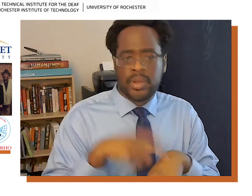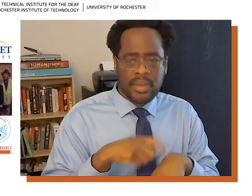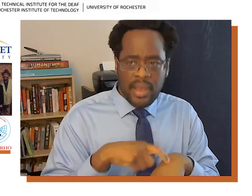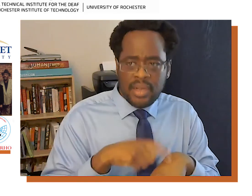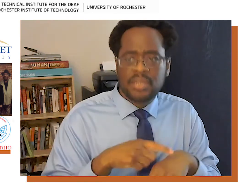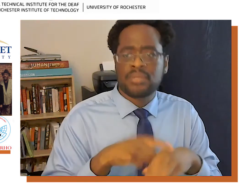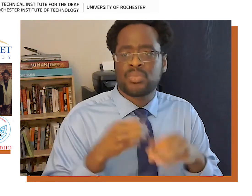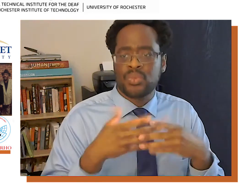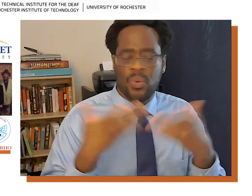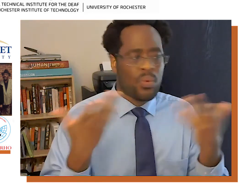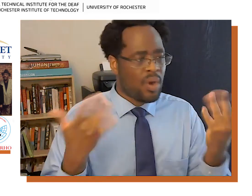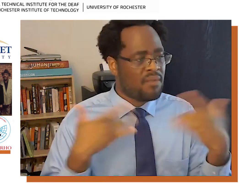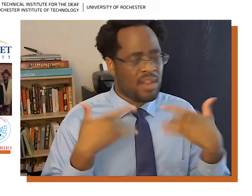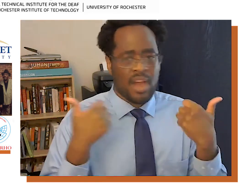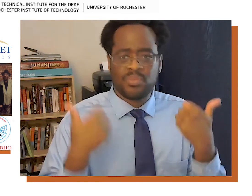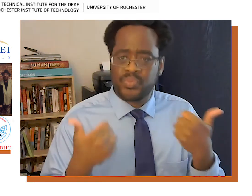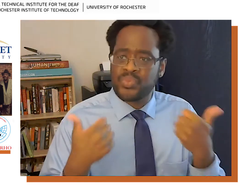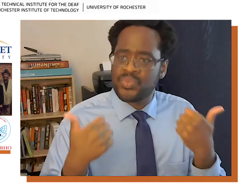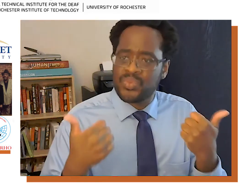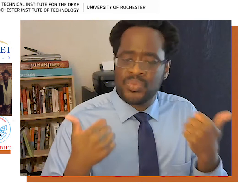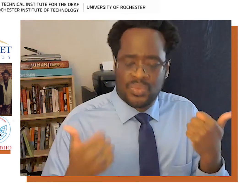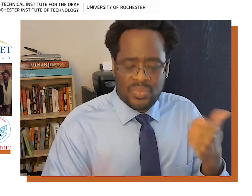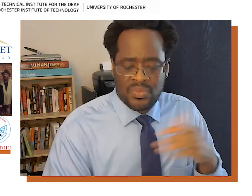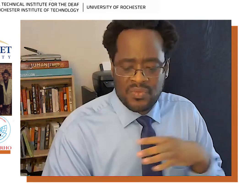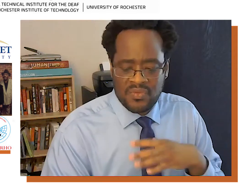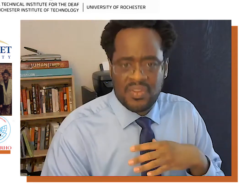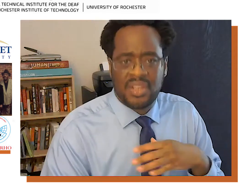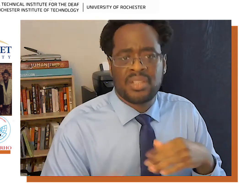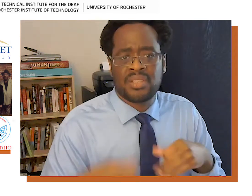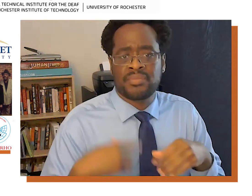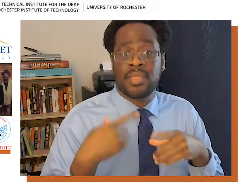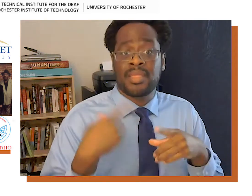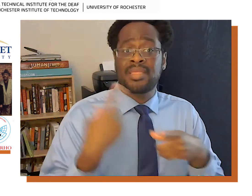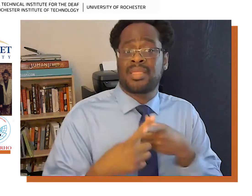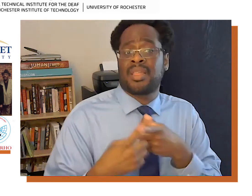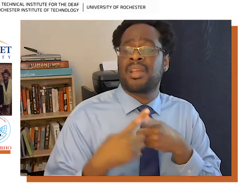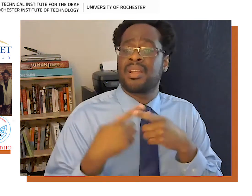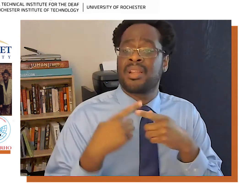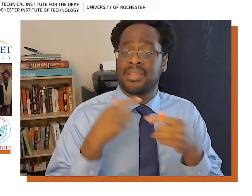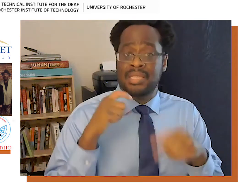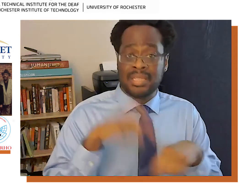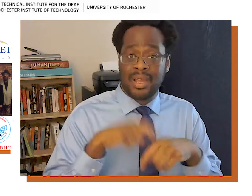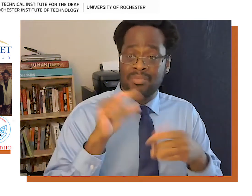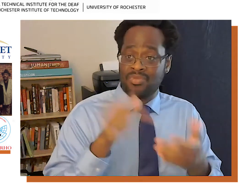I did at least 4 different internships, so I got a really well-rounded academic experience here,